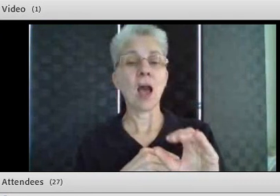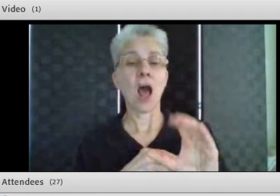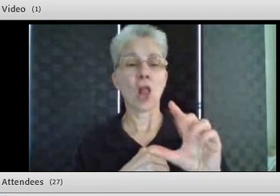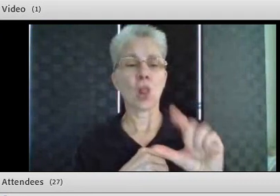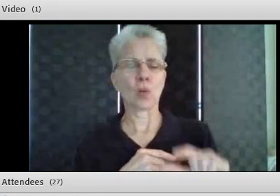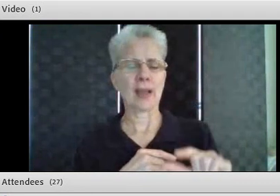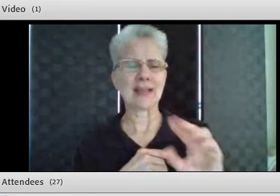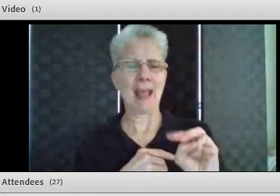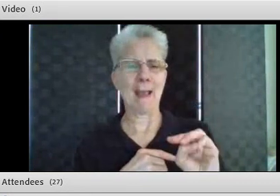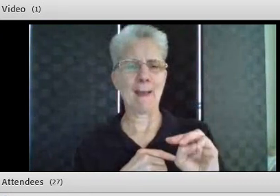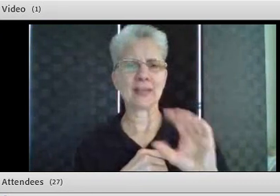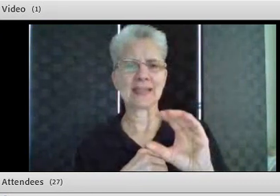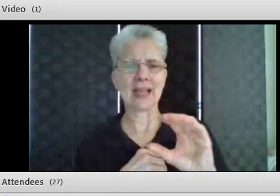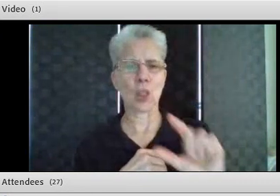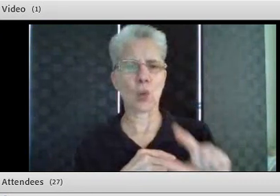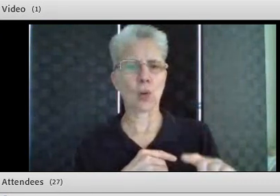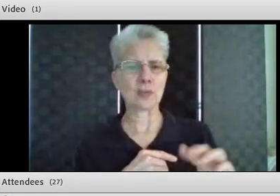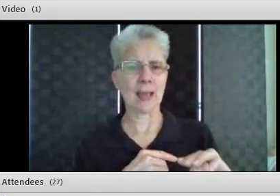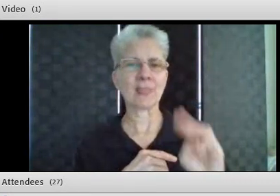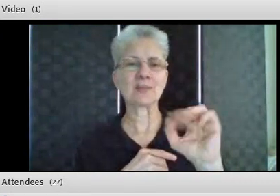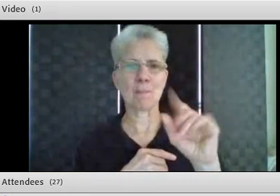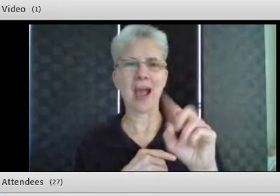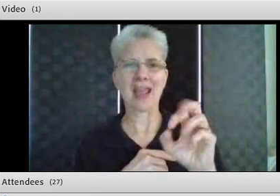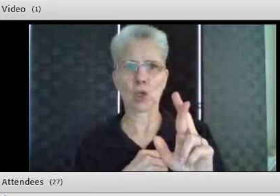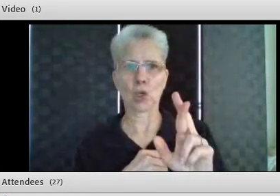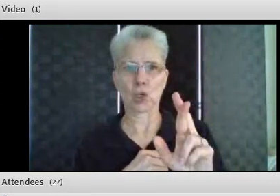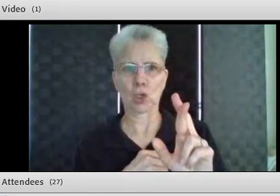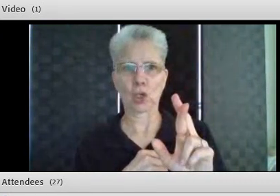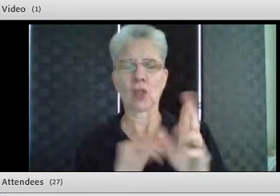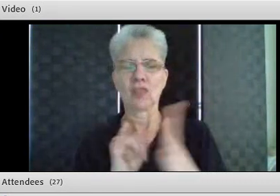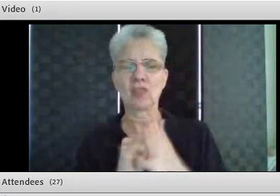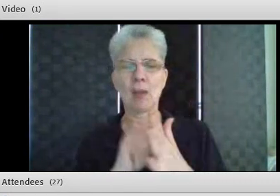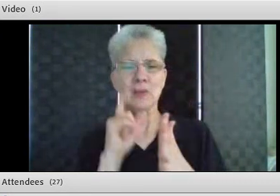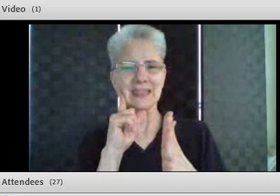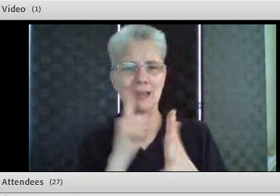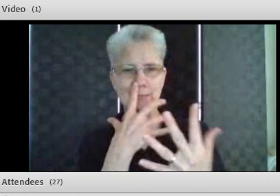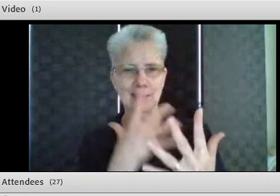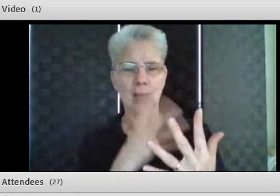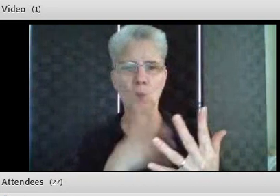you can assume that that means C major. It's going to sound happy. If you see a lowercase M --